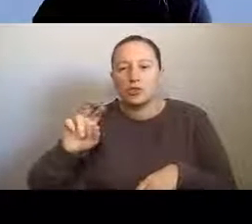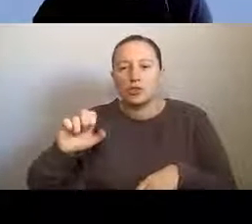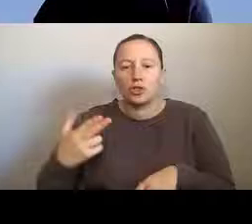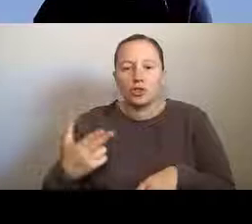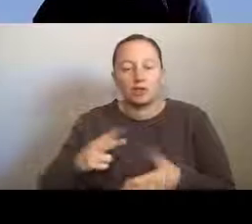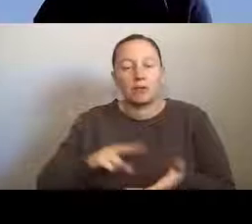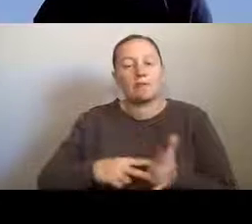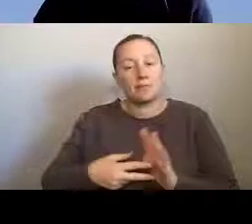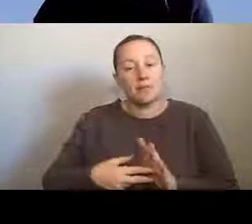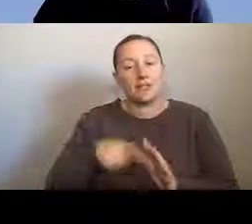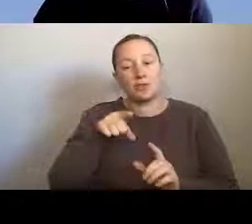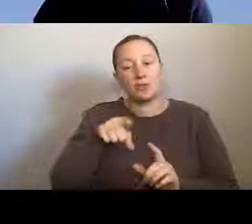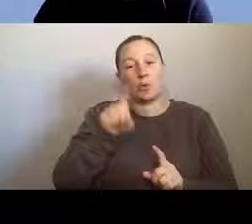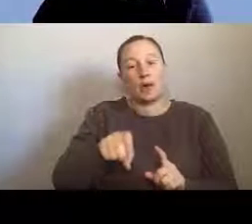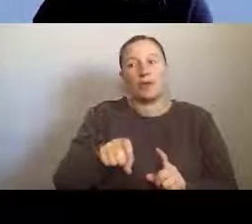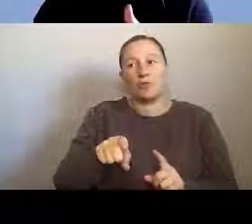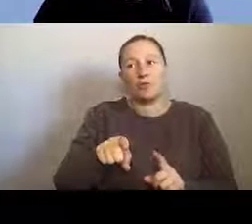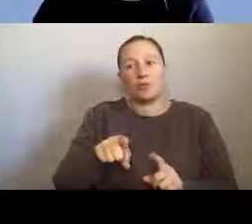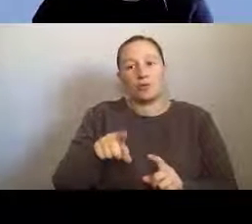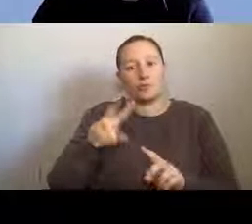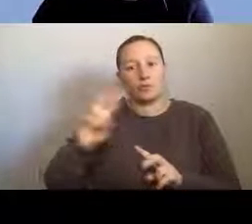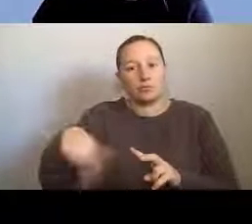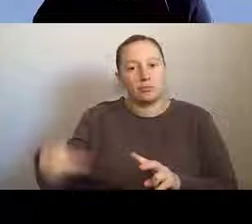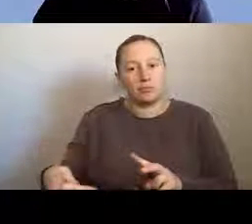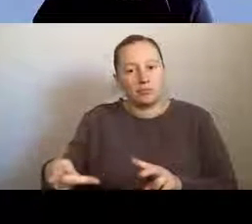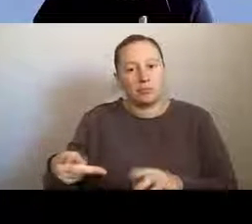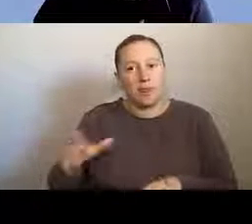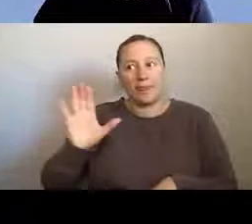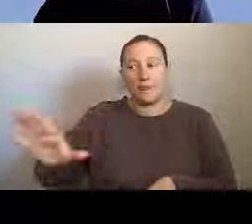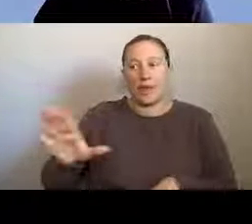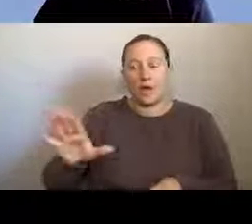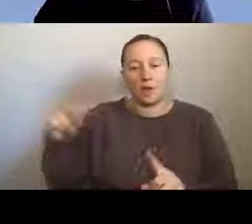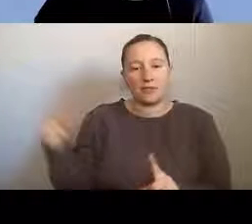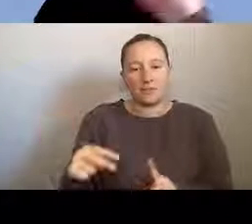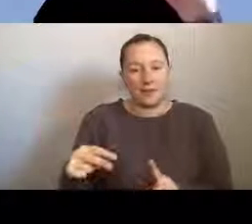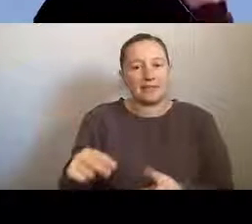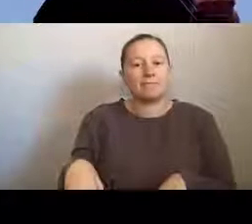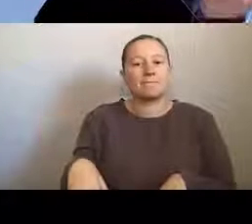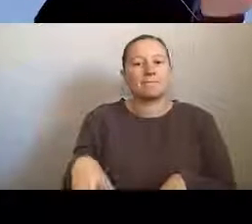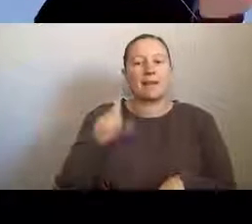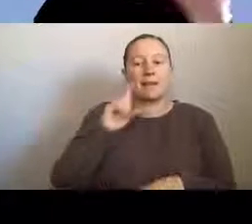in the shoes of your prospective participant and thinking about how they might hear